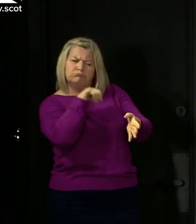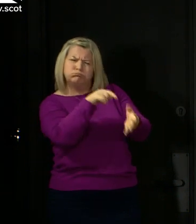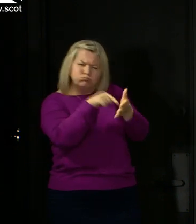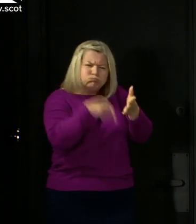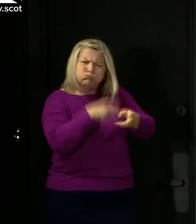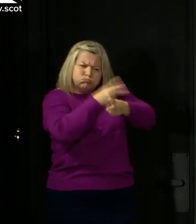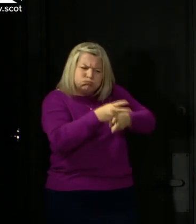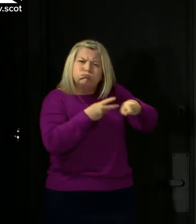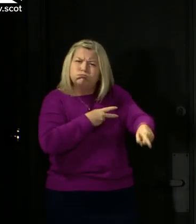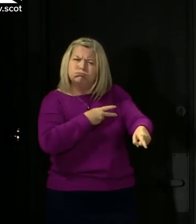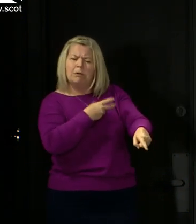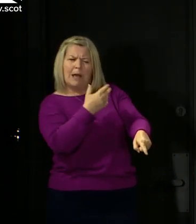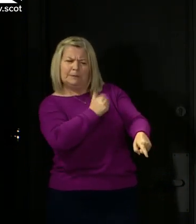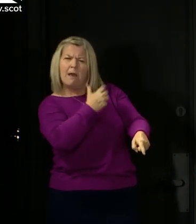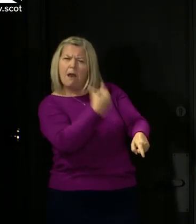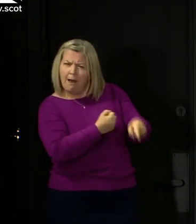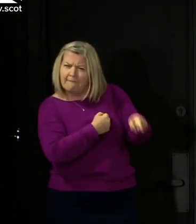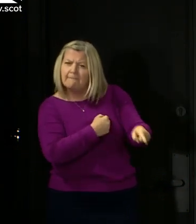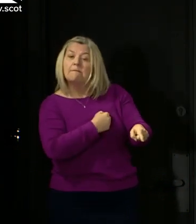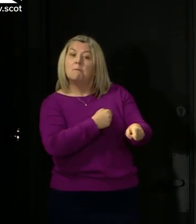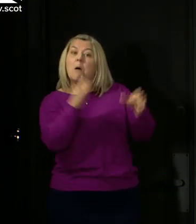That is a decrease of 2 since yesterday.